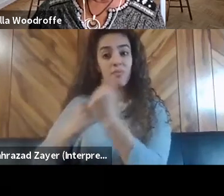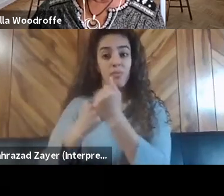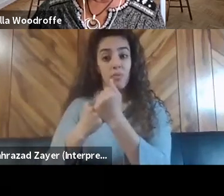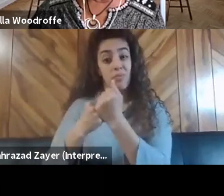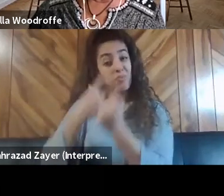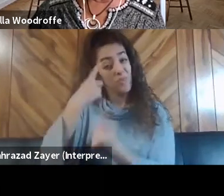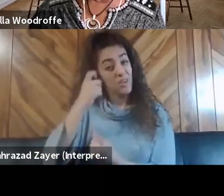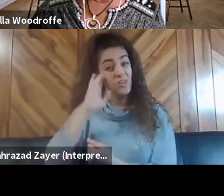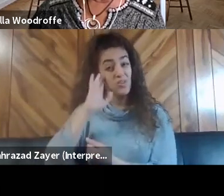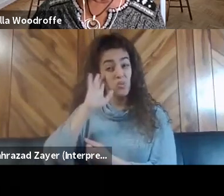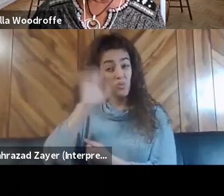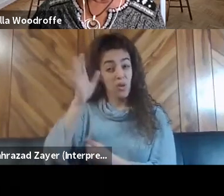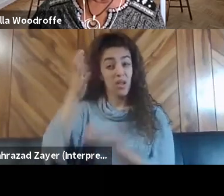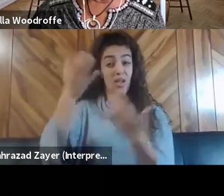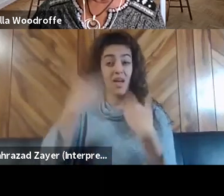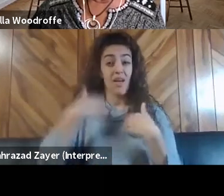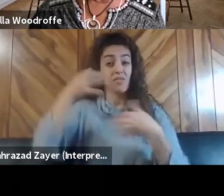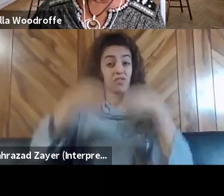going to be judgment before you walk into the door.